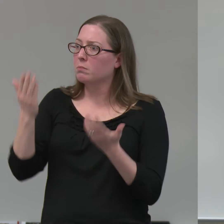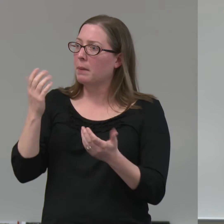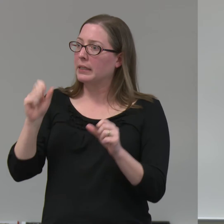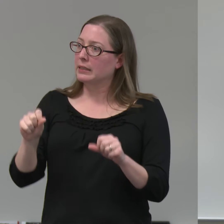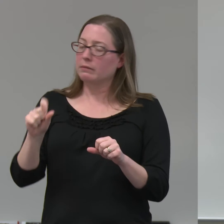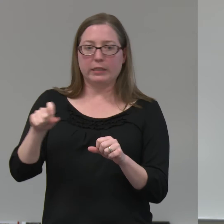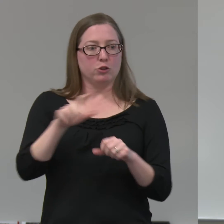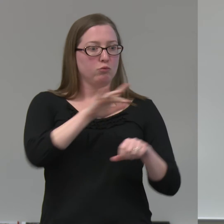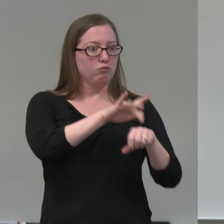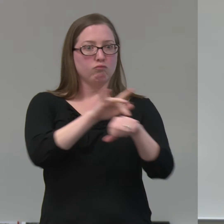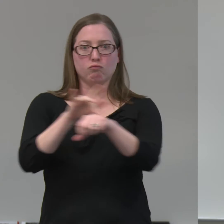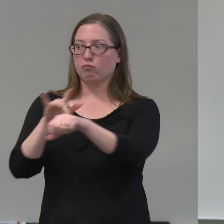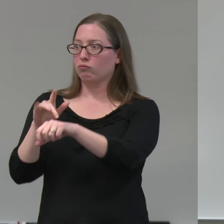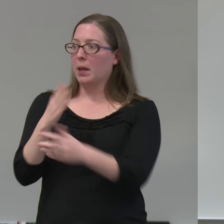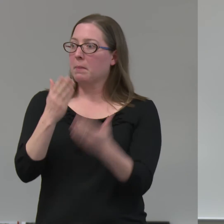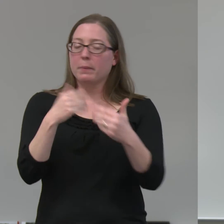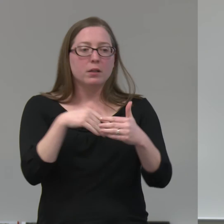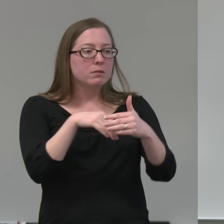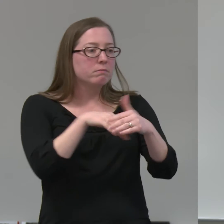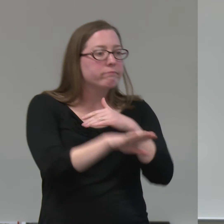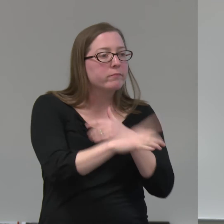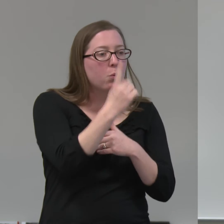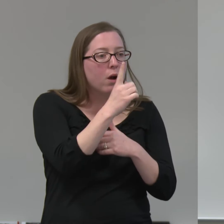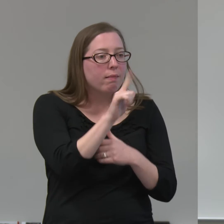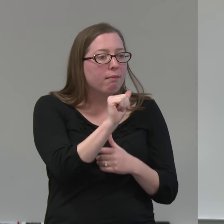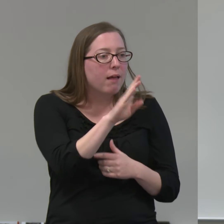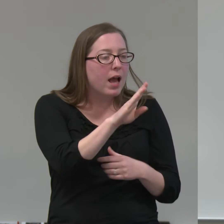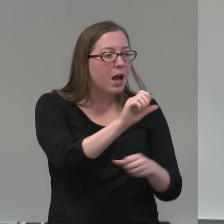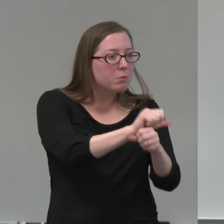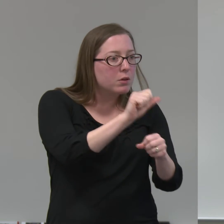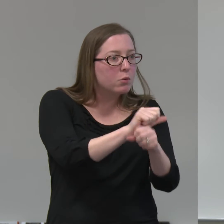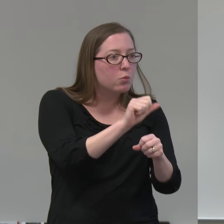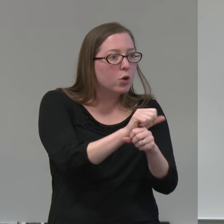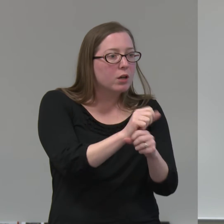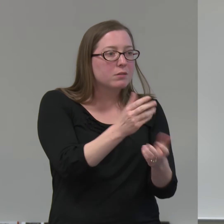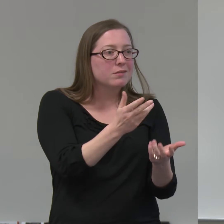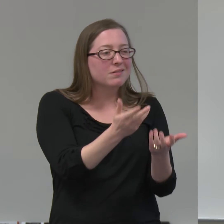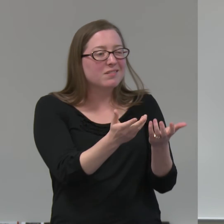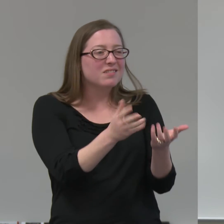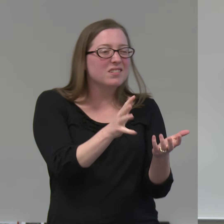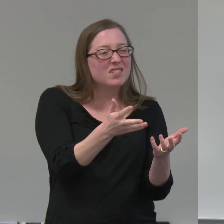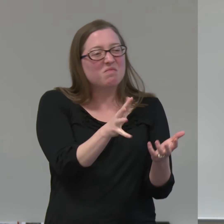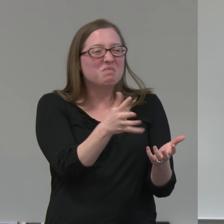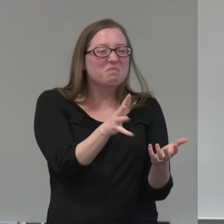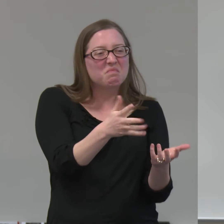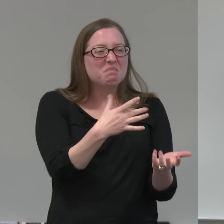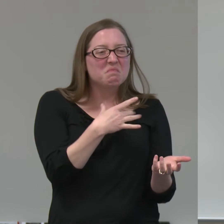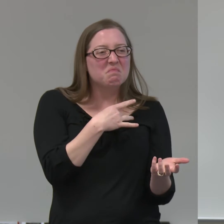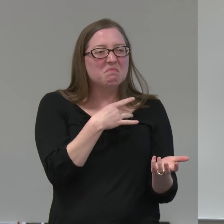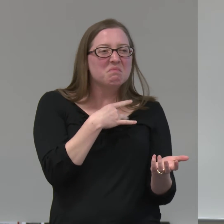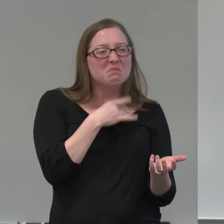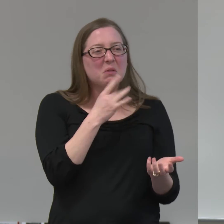that you worked in that you didn't like, or it may be that you're really not that turned on by that particular area, and for whatever reasons,